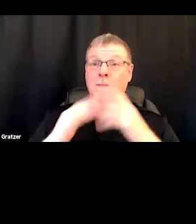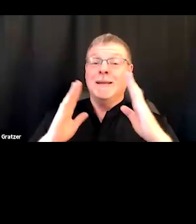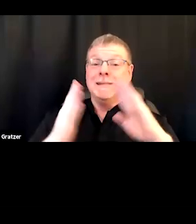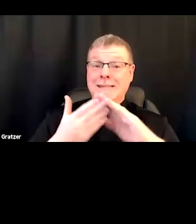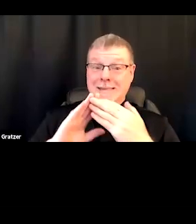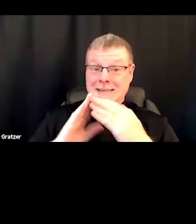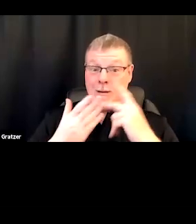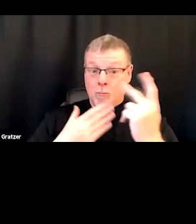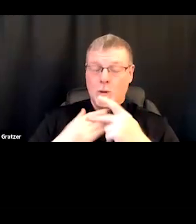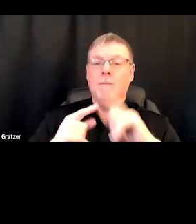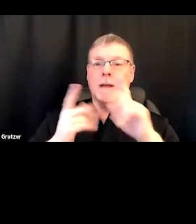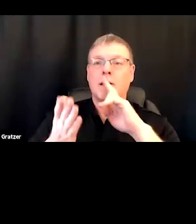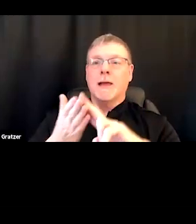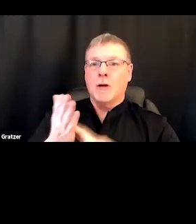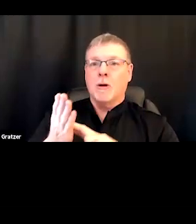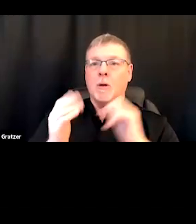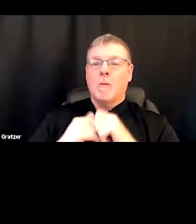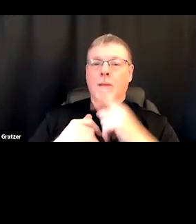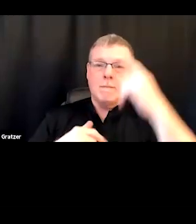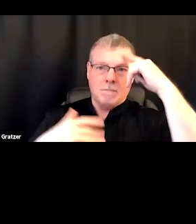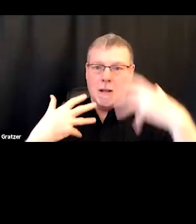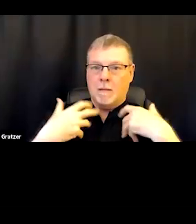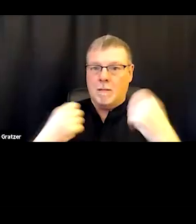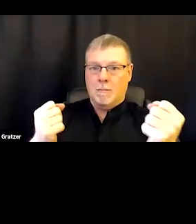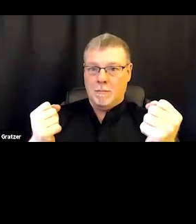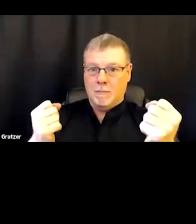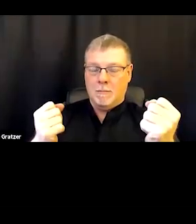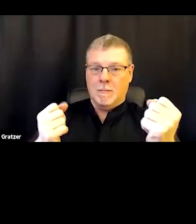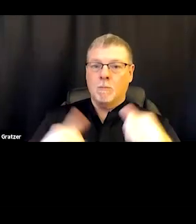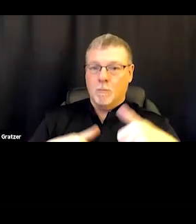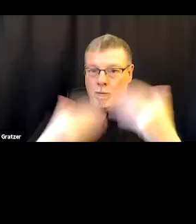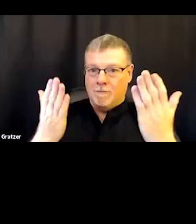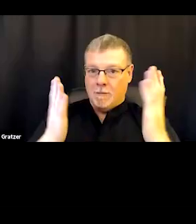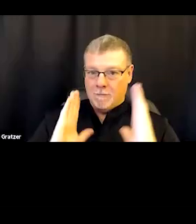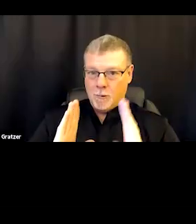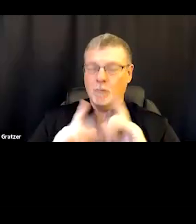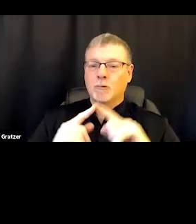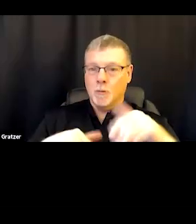but we contracted with our community mental health provider here in Denver to provide our clinical services